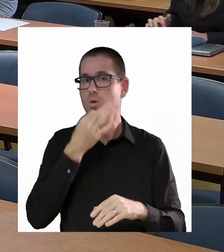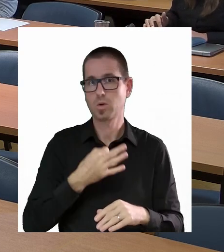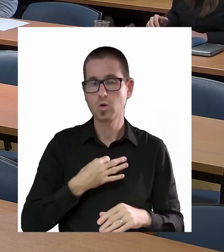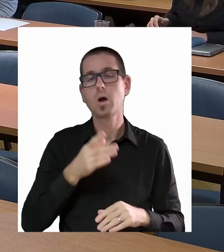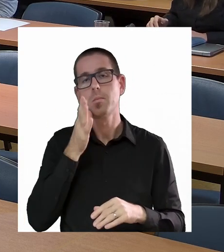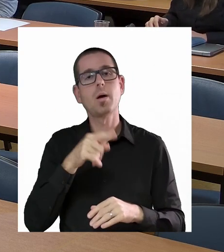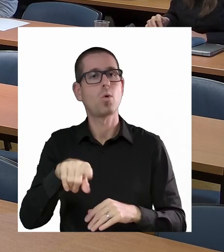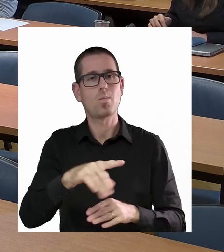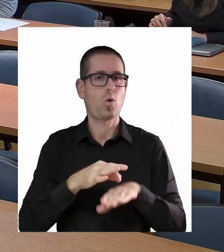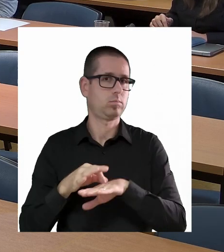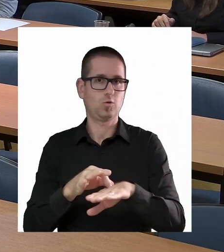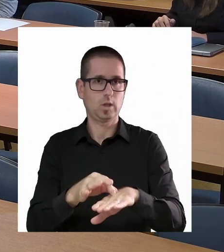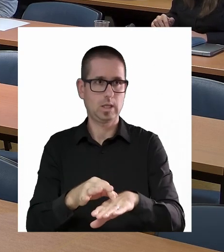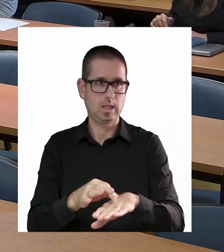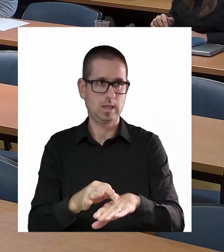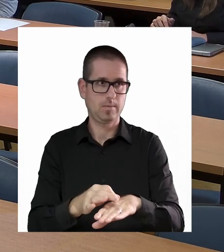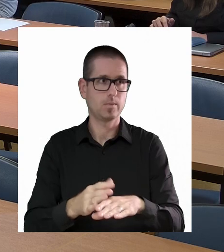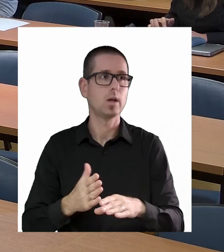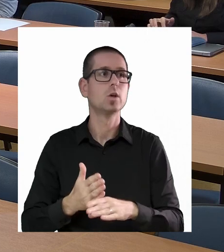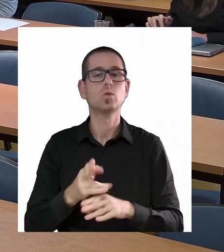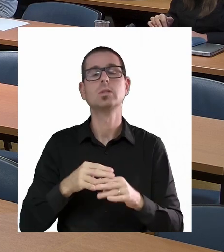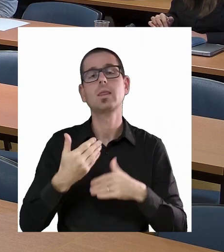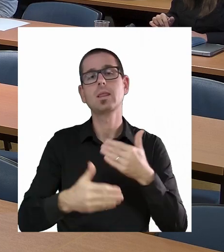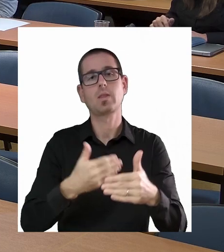them to the further activities which do